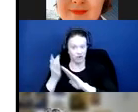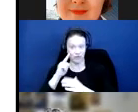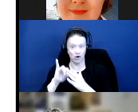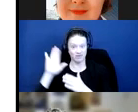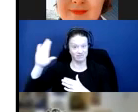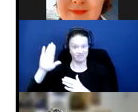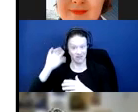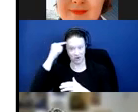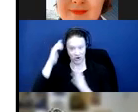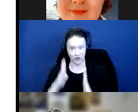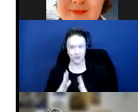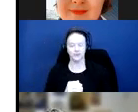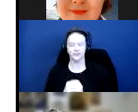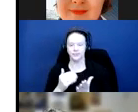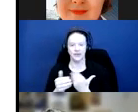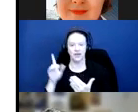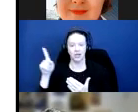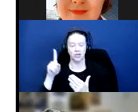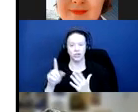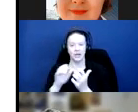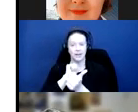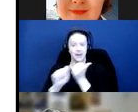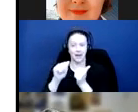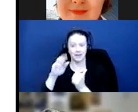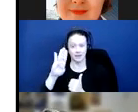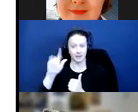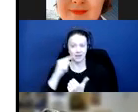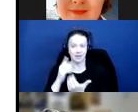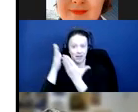And so, she passed the bill with that focus on doulas.